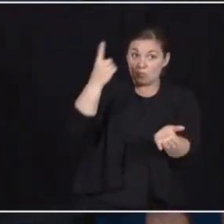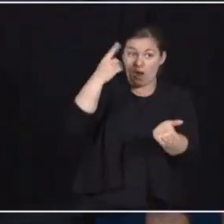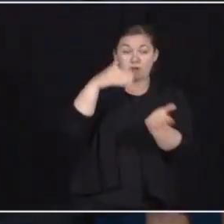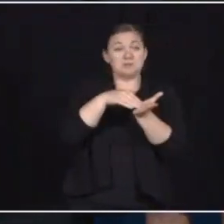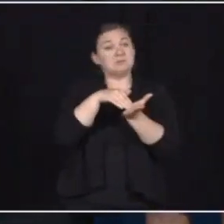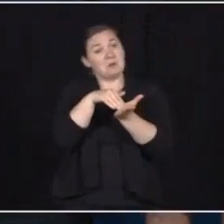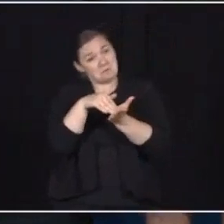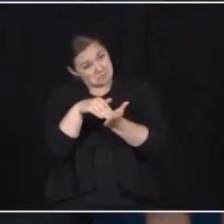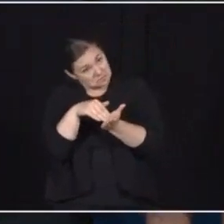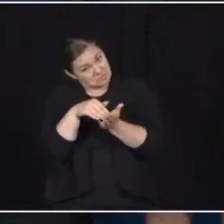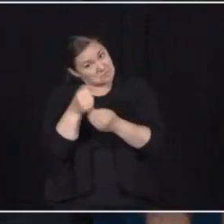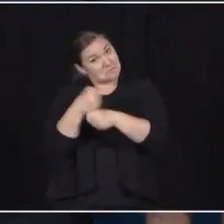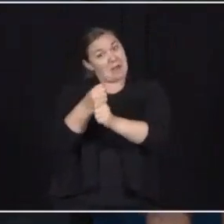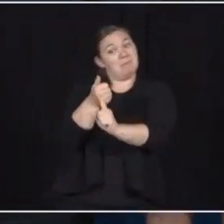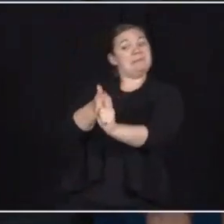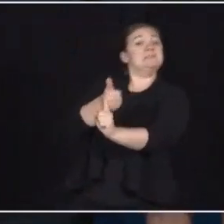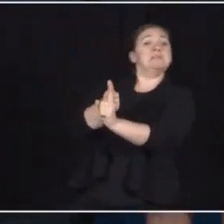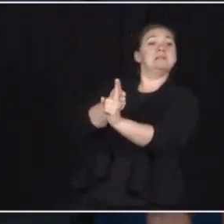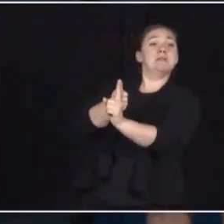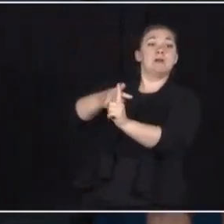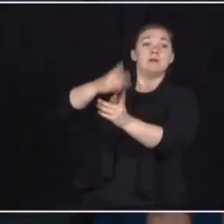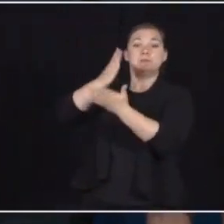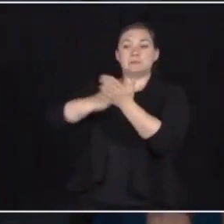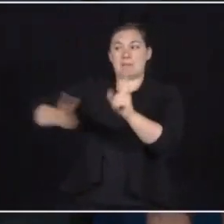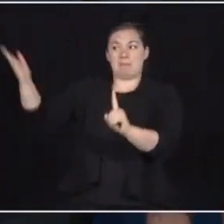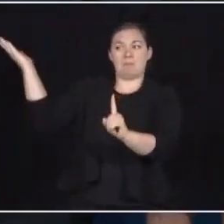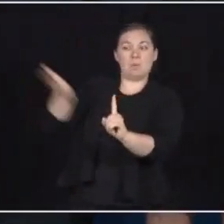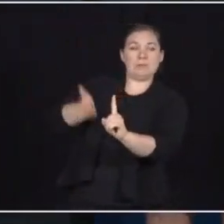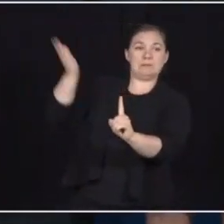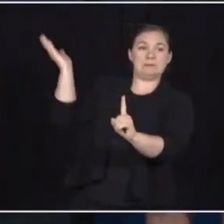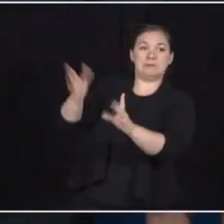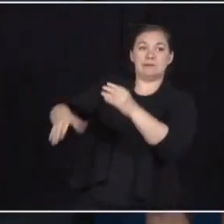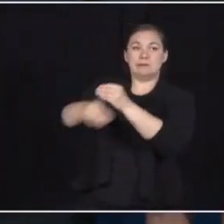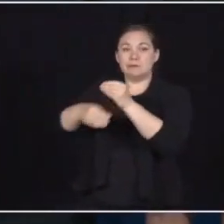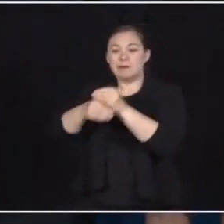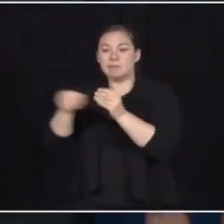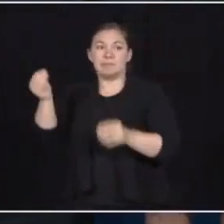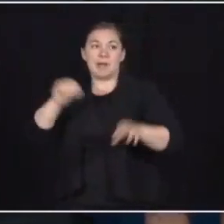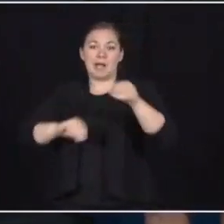has 3000 products. They make about 1000 of their own and 2000 the import.